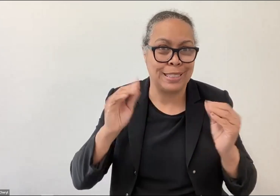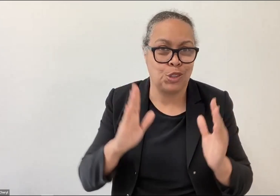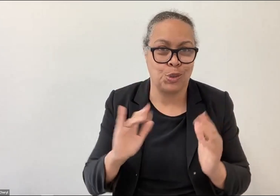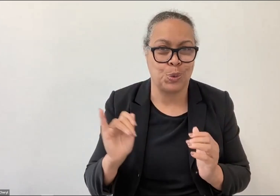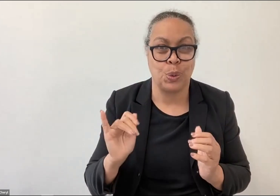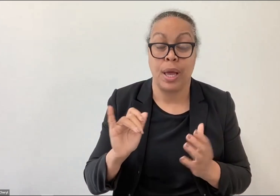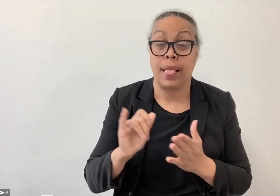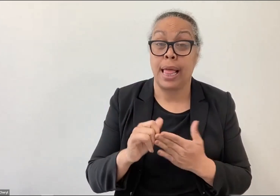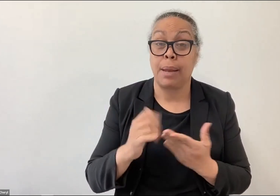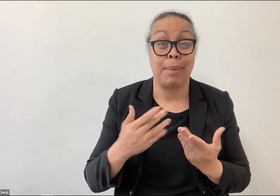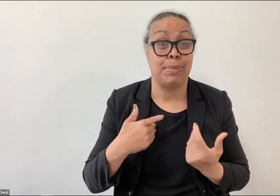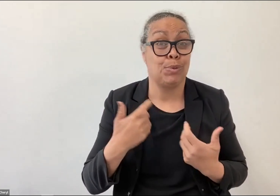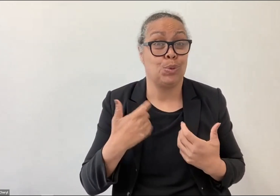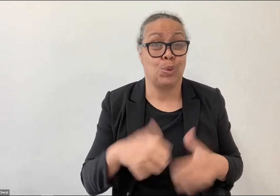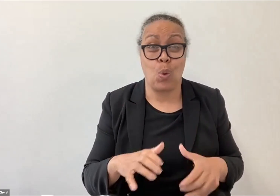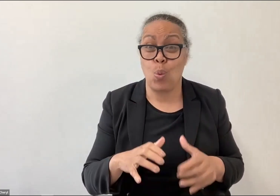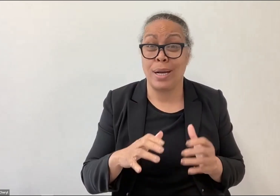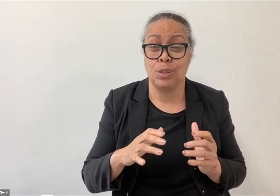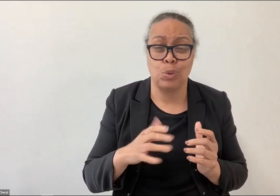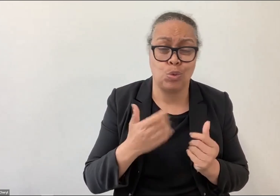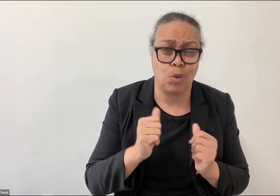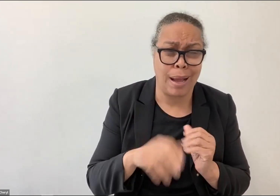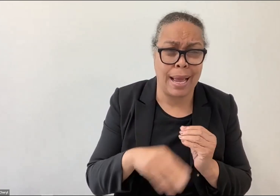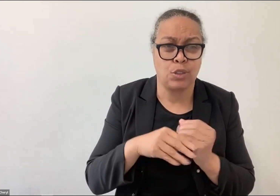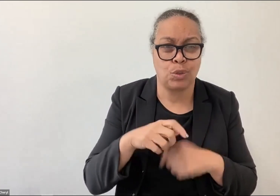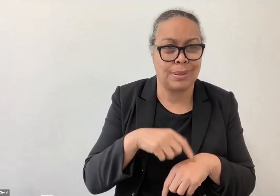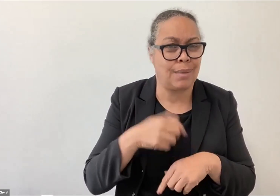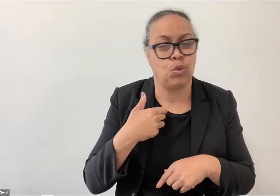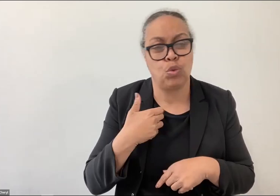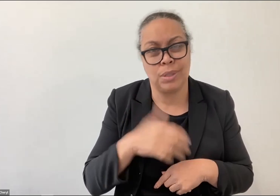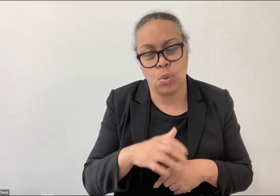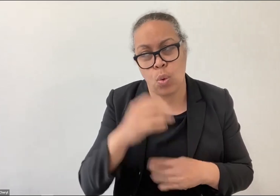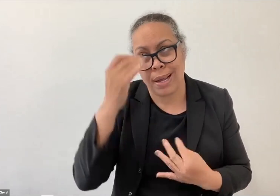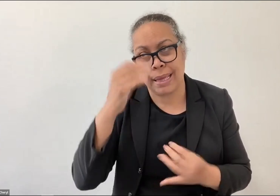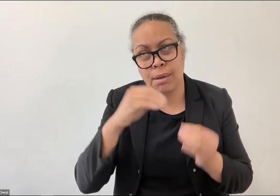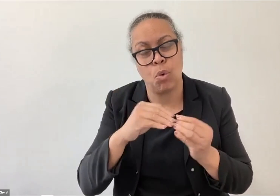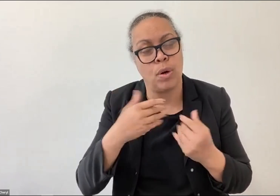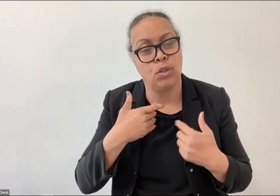So, even though you didn't want to spend a little bit of extra time, and you didn't want to think extra work a little harder.